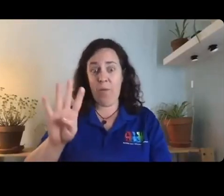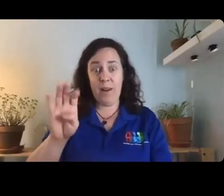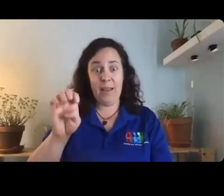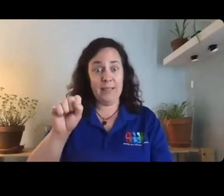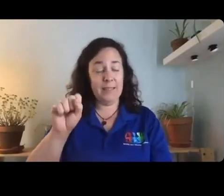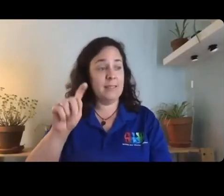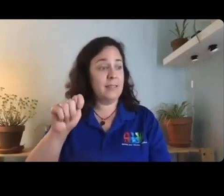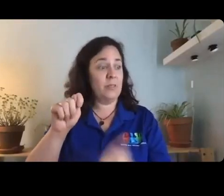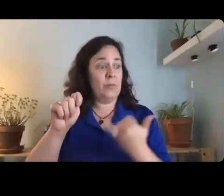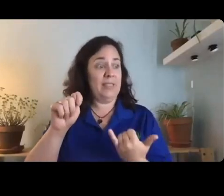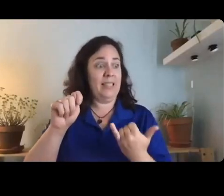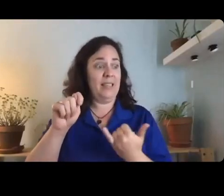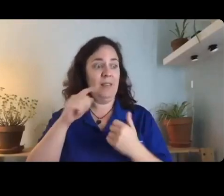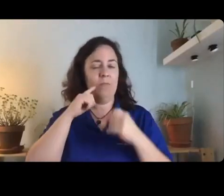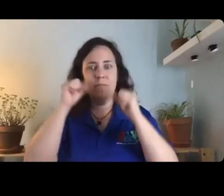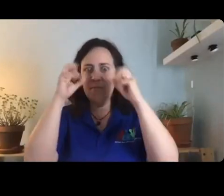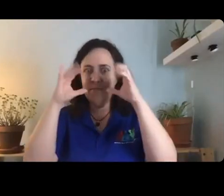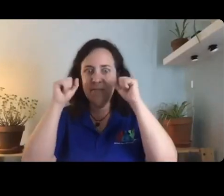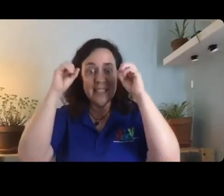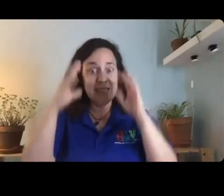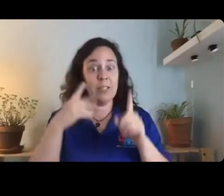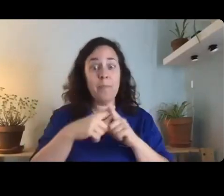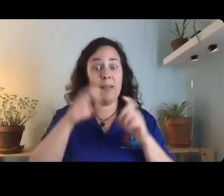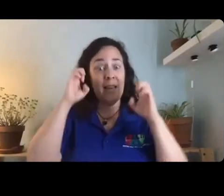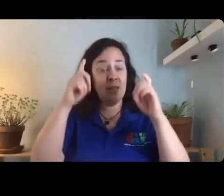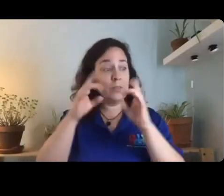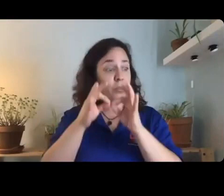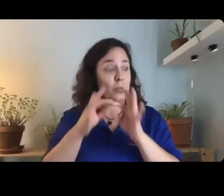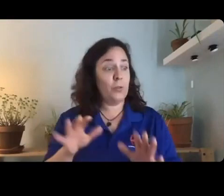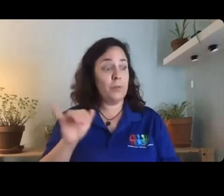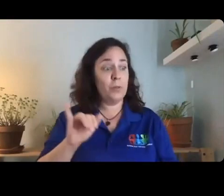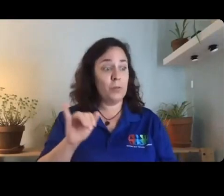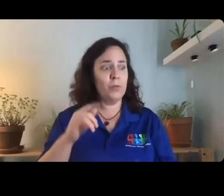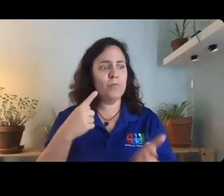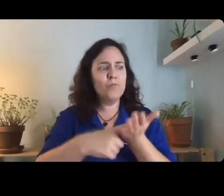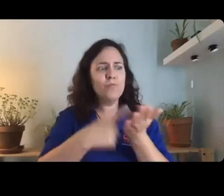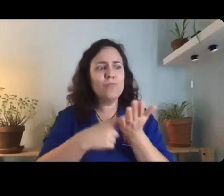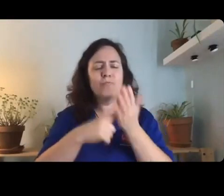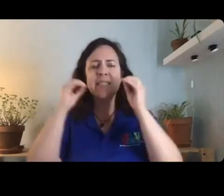So we have a teacher's panel at four o'clock this afternoon which should be also amazing!